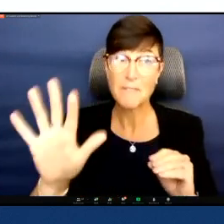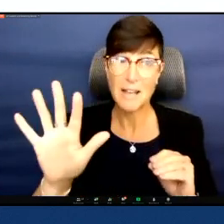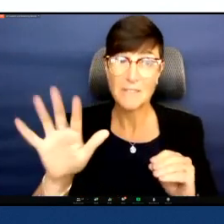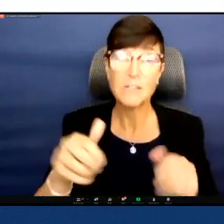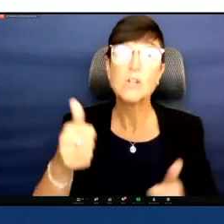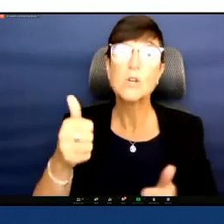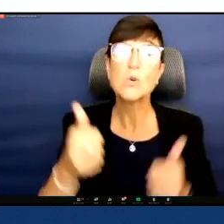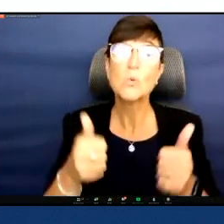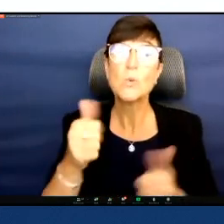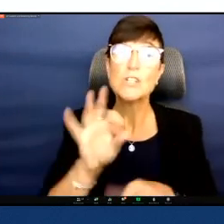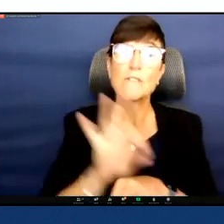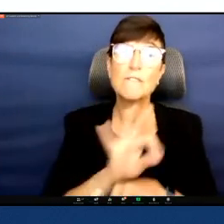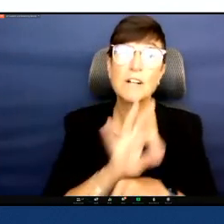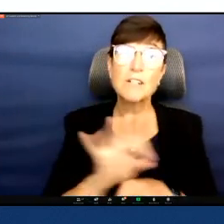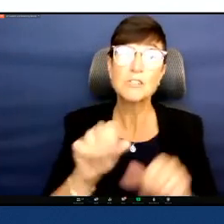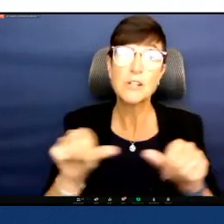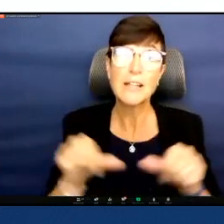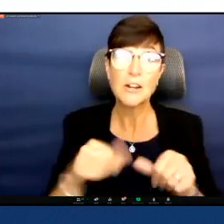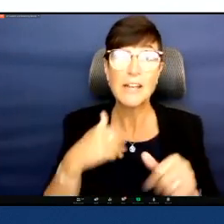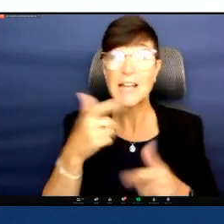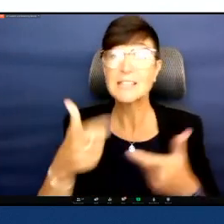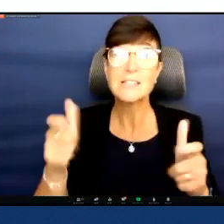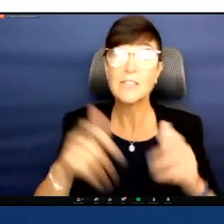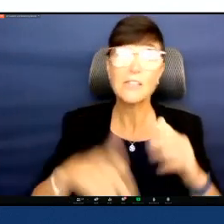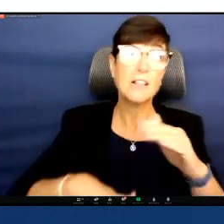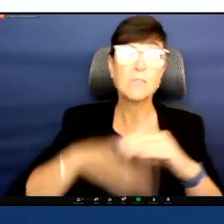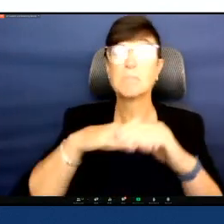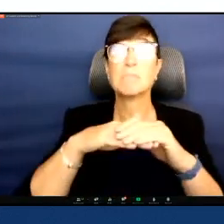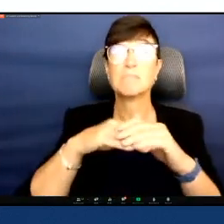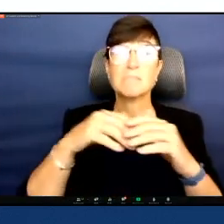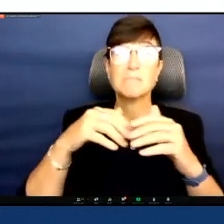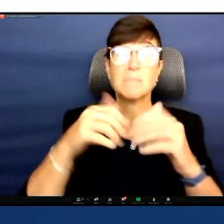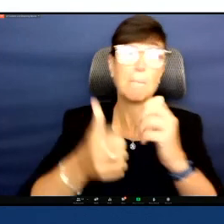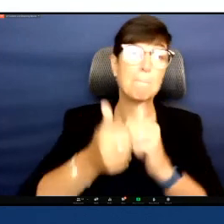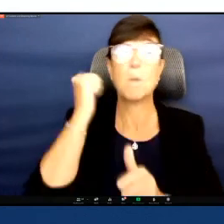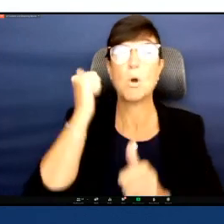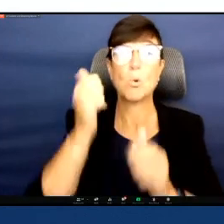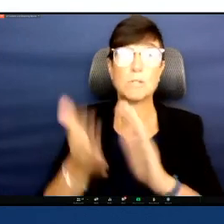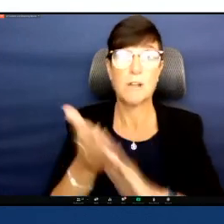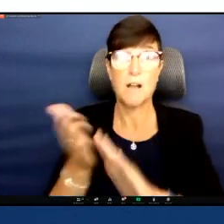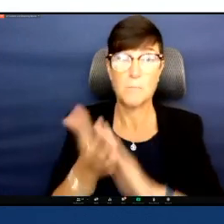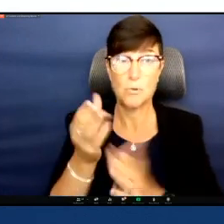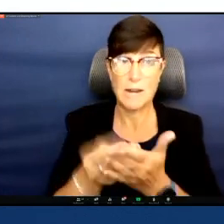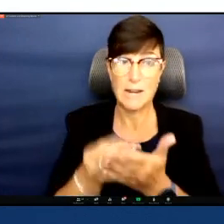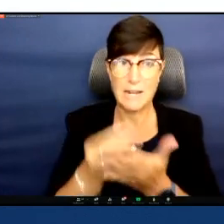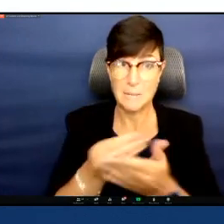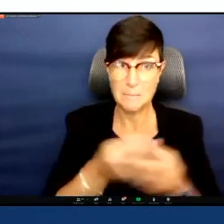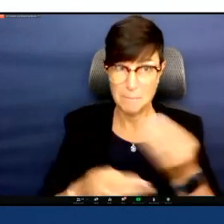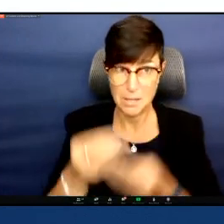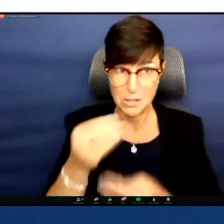budget in terms of total appropriations, health and human services?